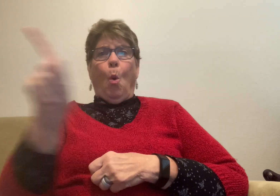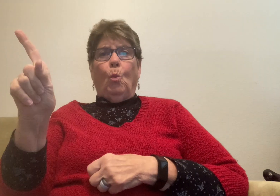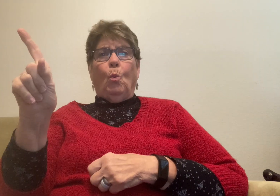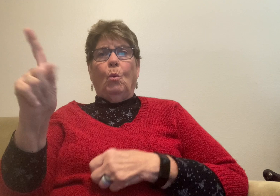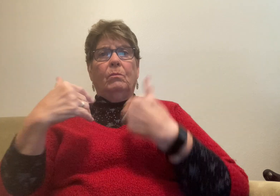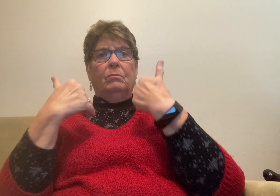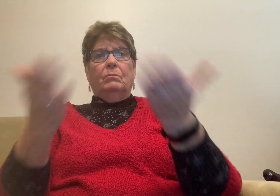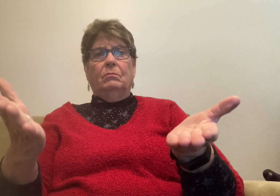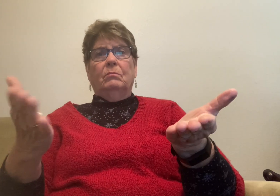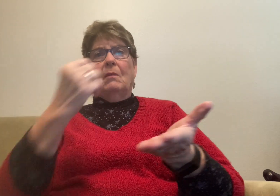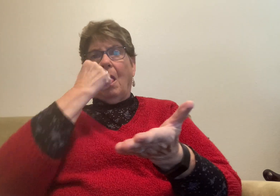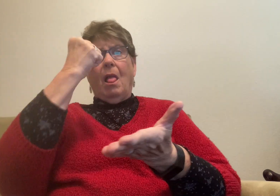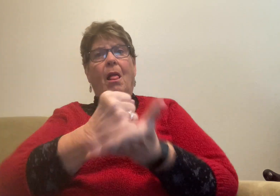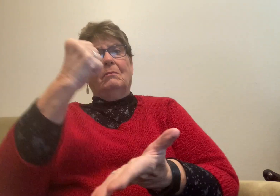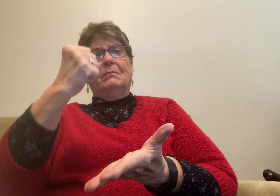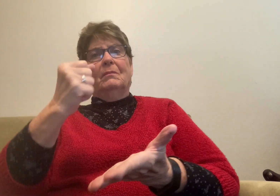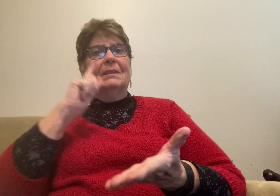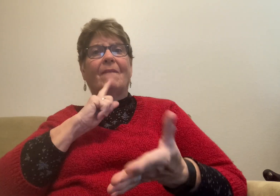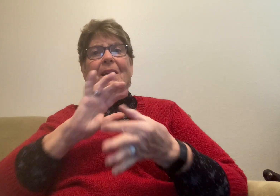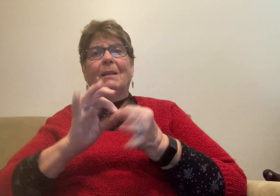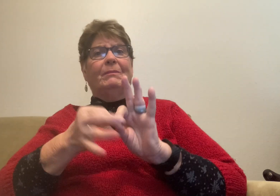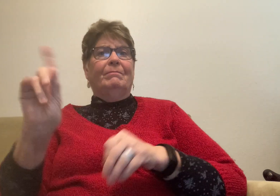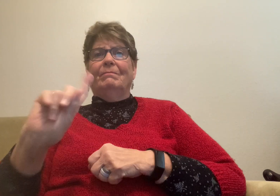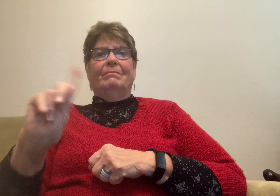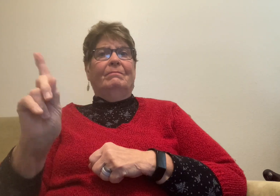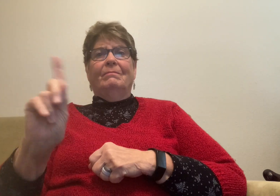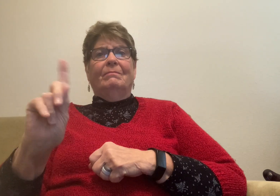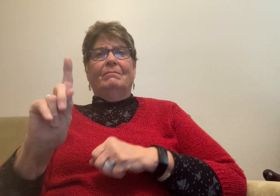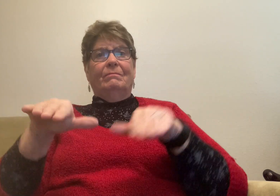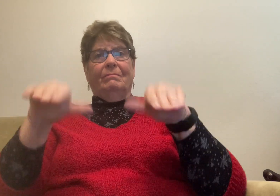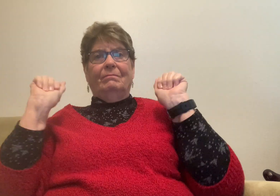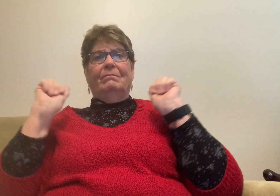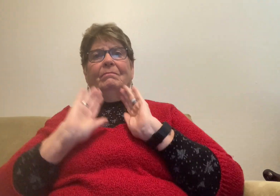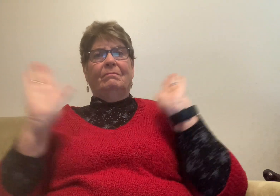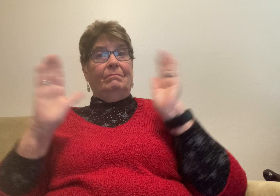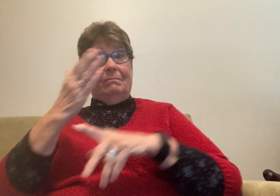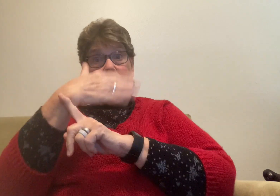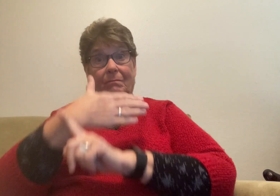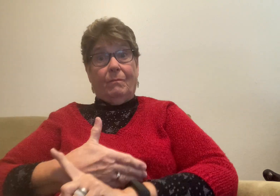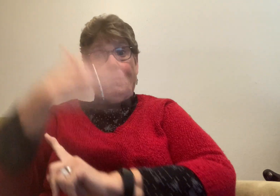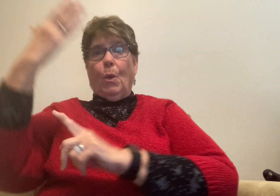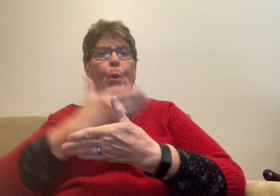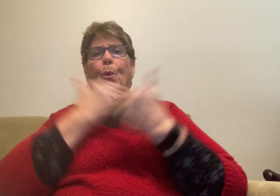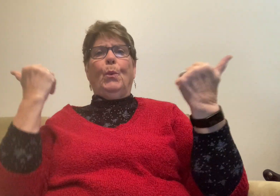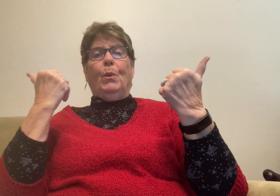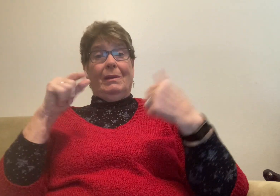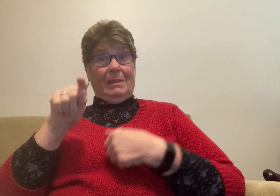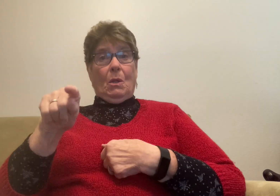grant patronage for the 2019 Deaflympics, and refused to allow us to use the IOC flag.